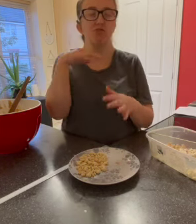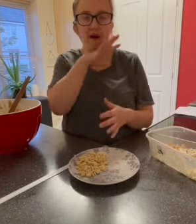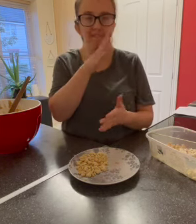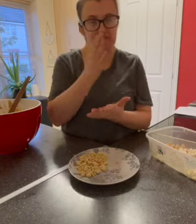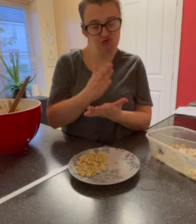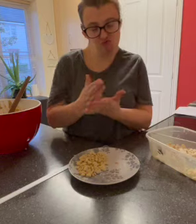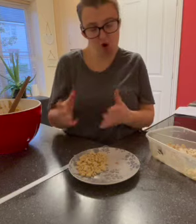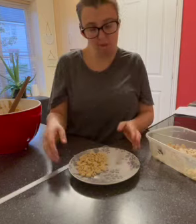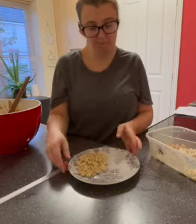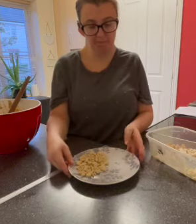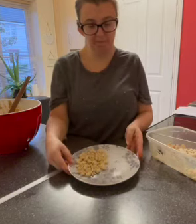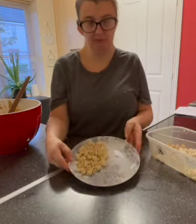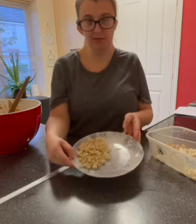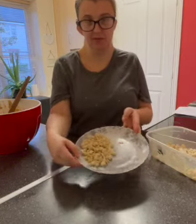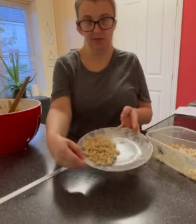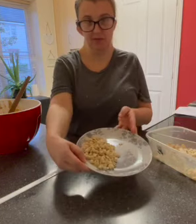Roughly Chopped.